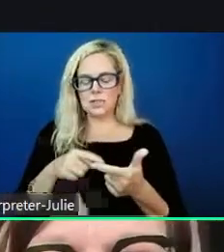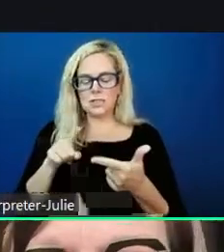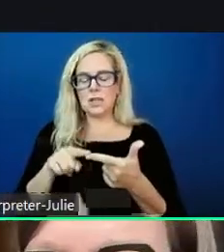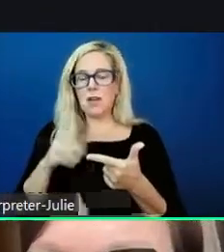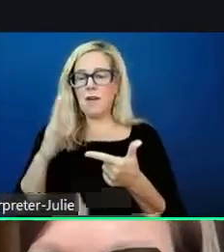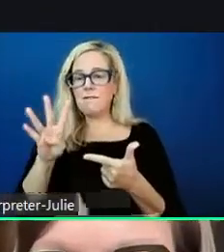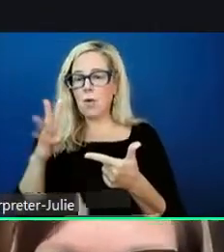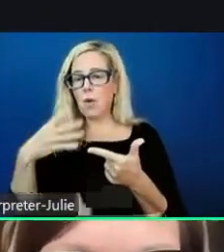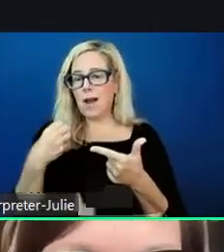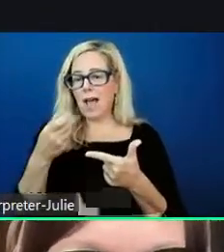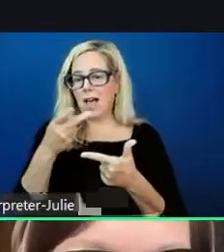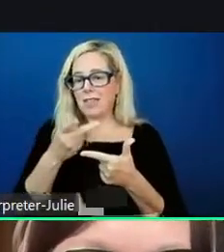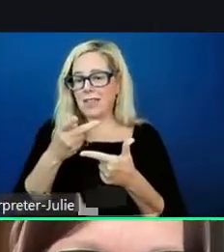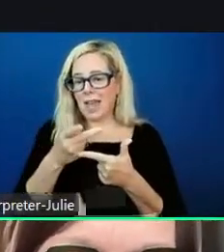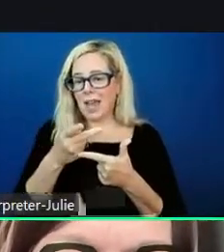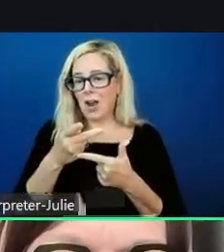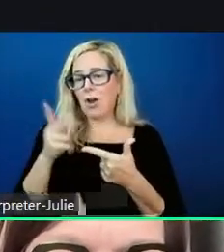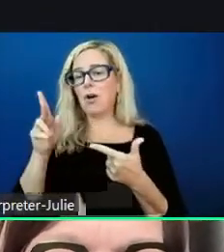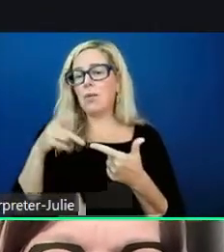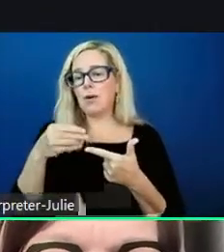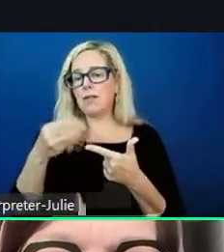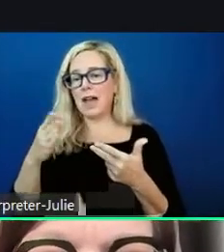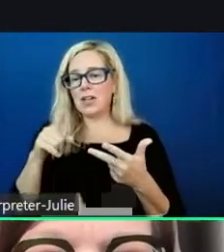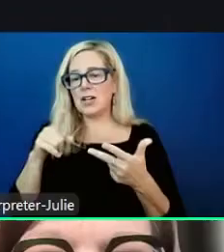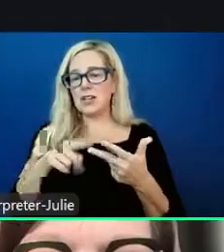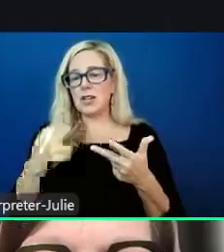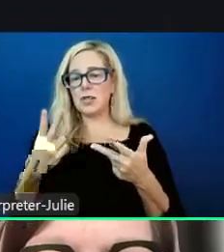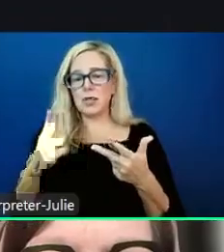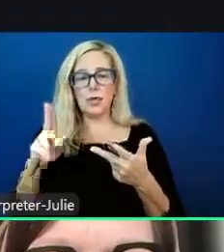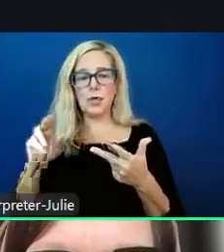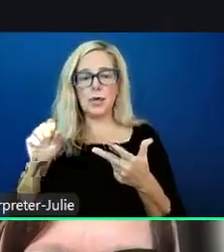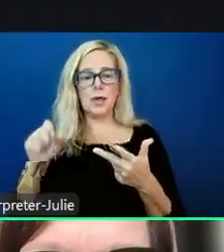which are university centers and two centers for independent living.